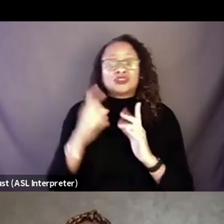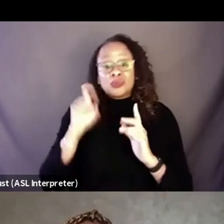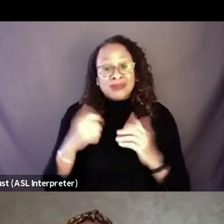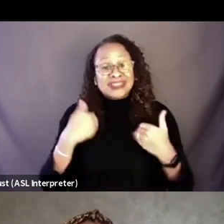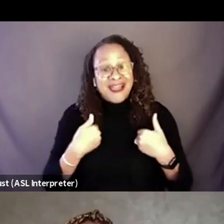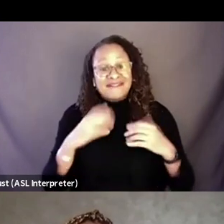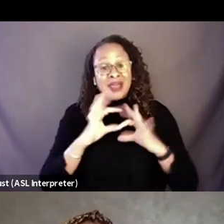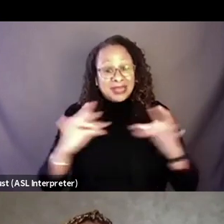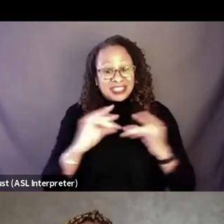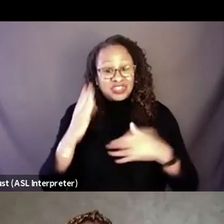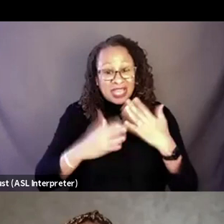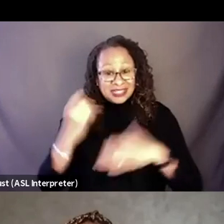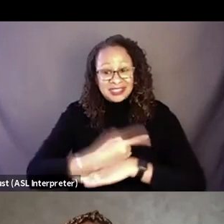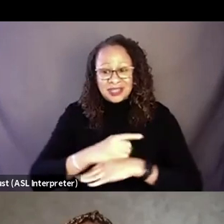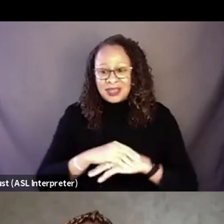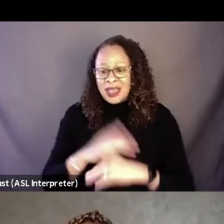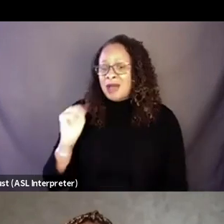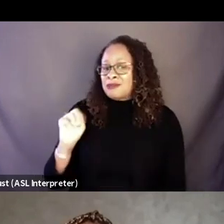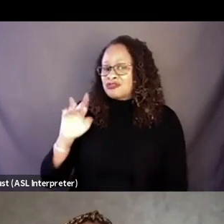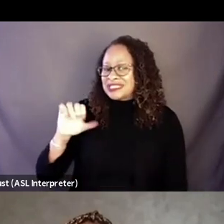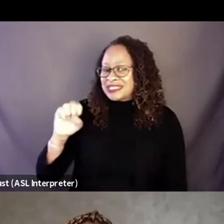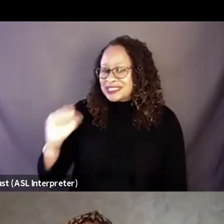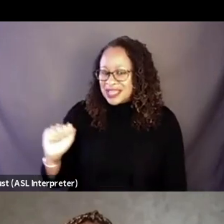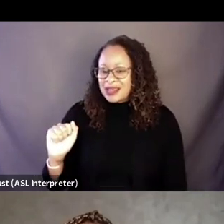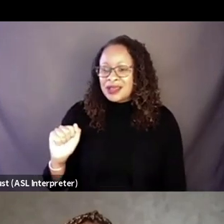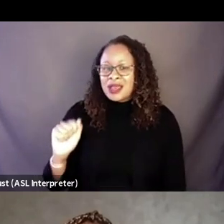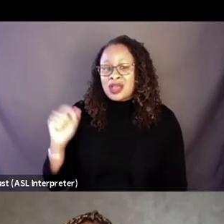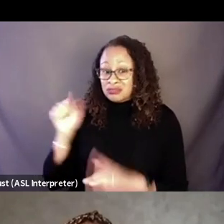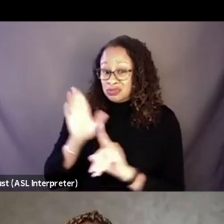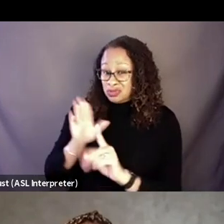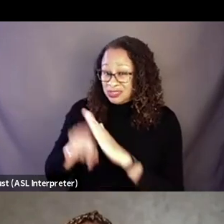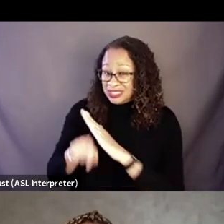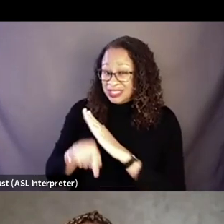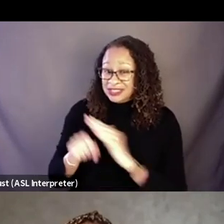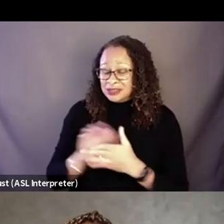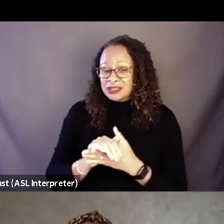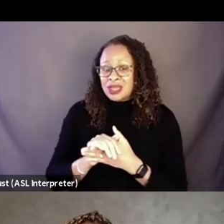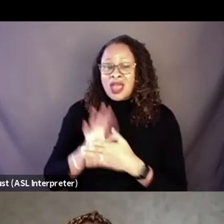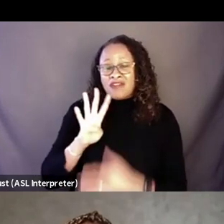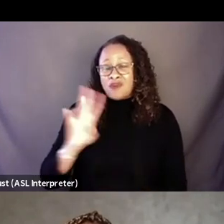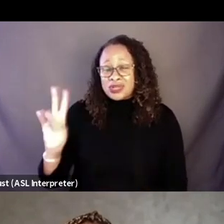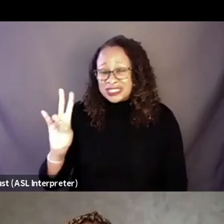When the Garissa massacre happened where terrorists and killed 147 students in a university, we did a protest